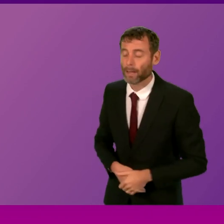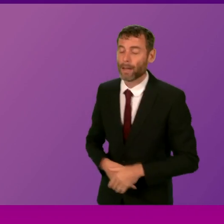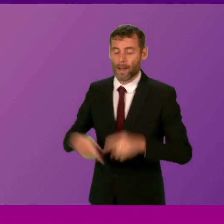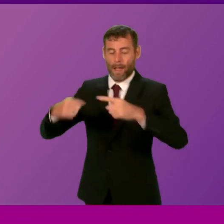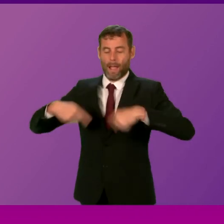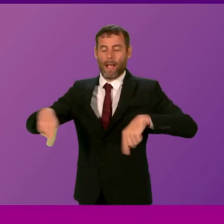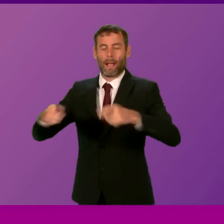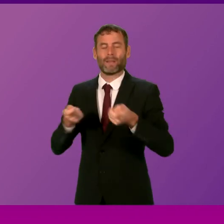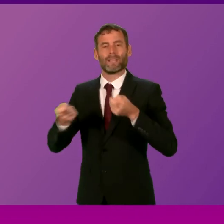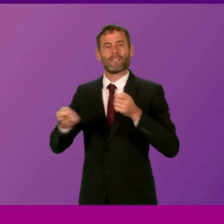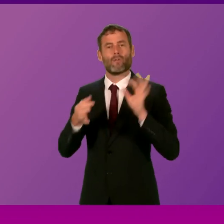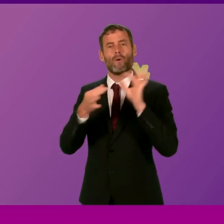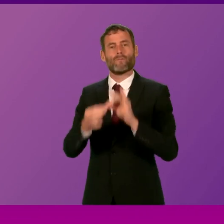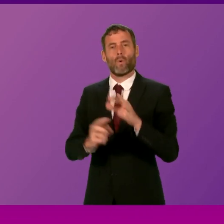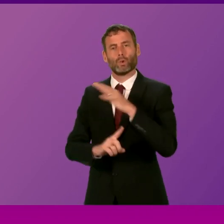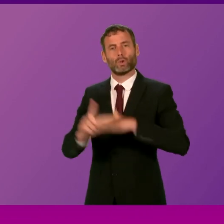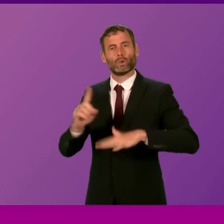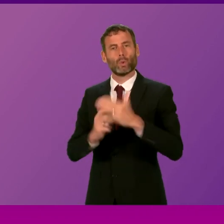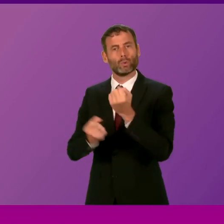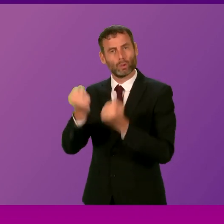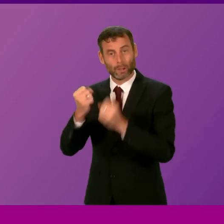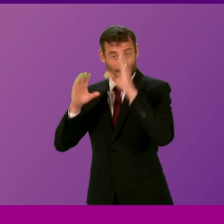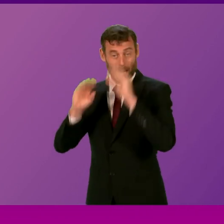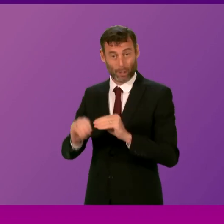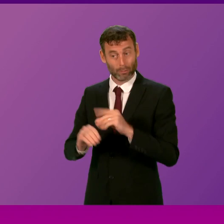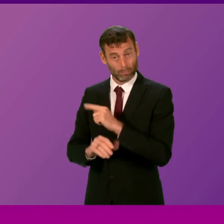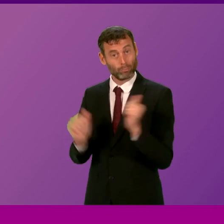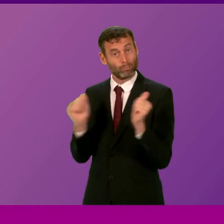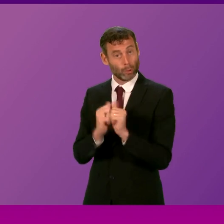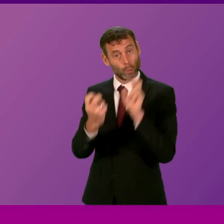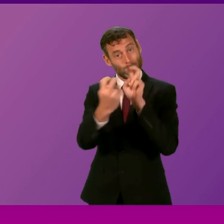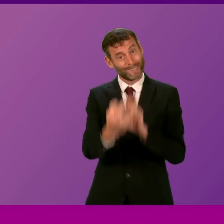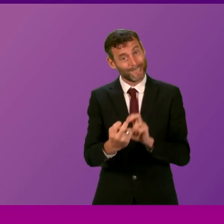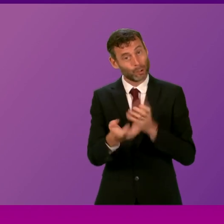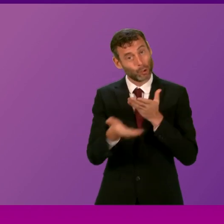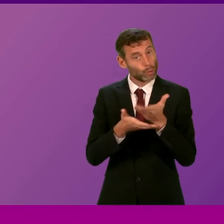and education have also invited him to a meeting to discuss any further concerns.